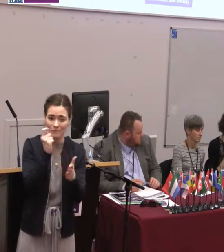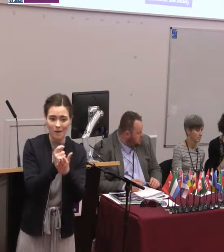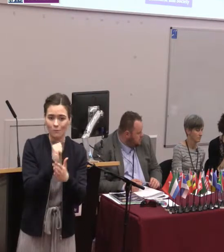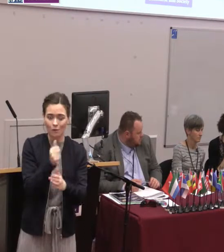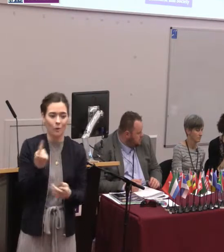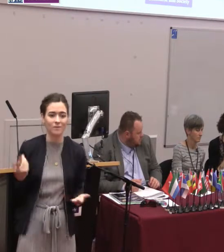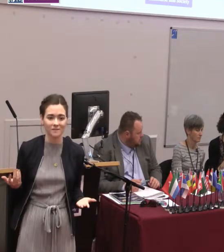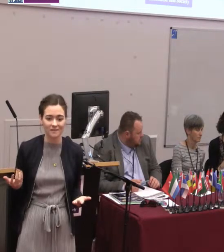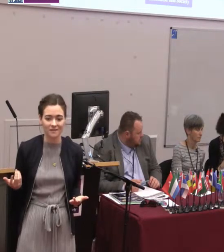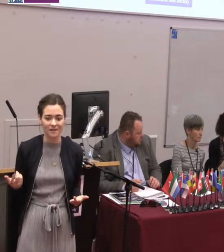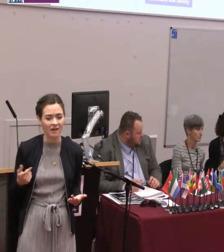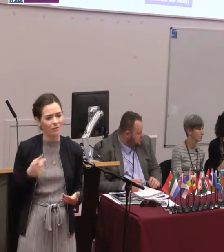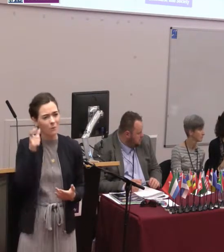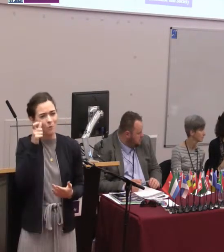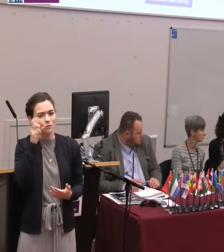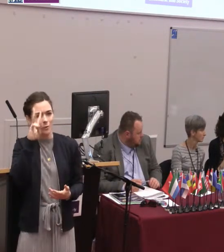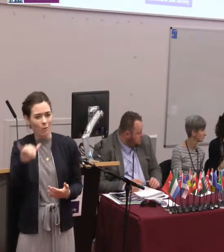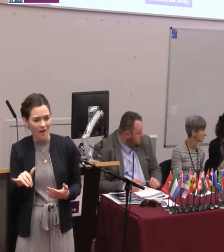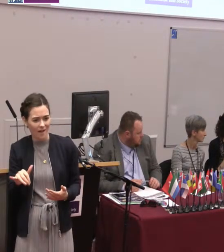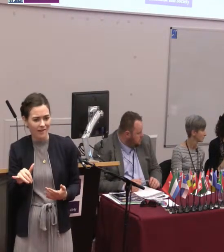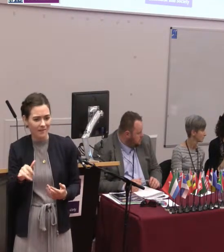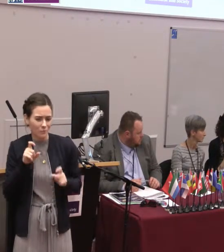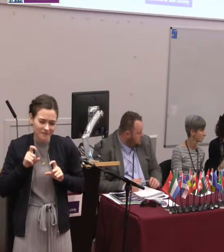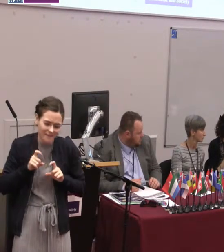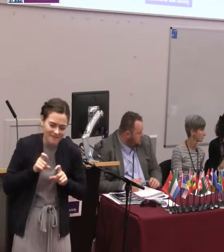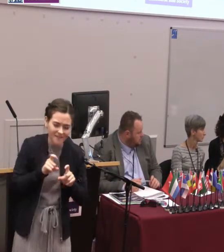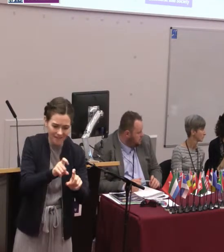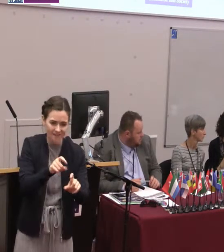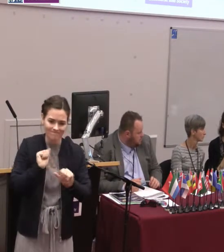I wonder why we are still doing this to people.